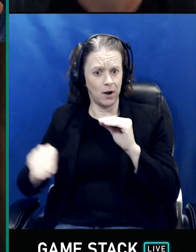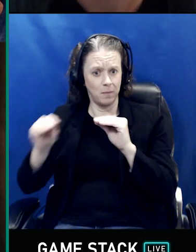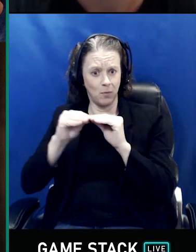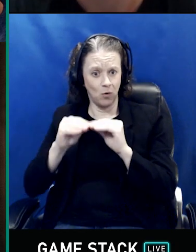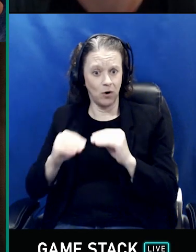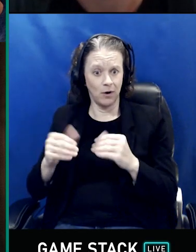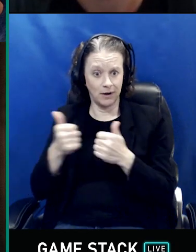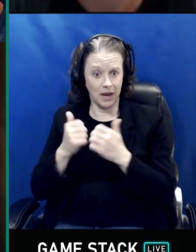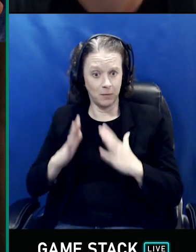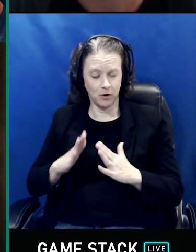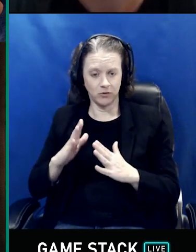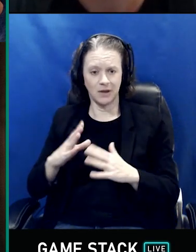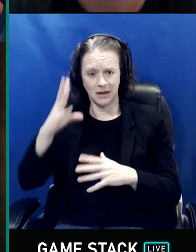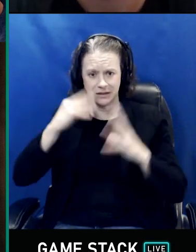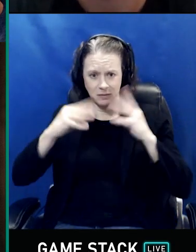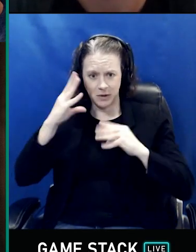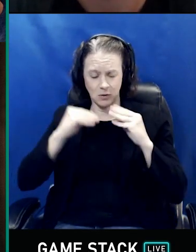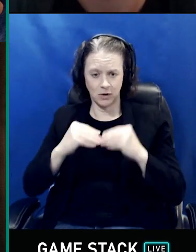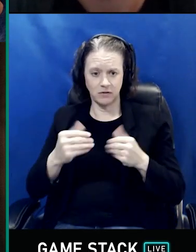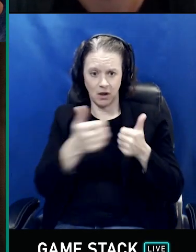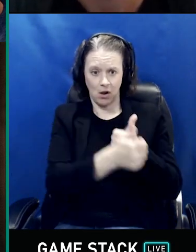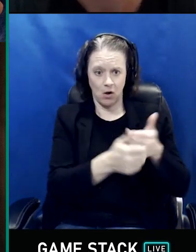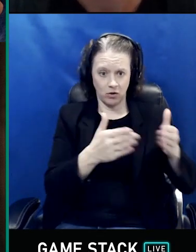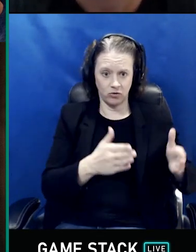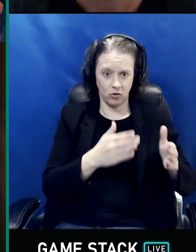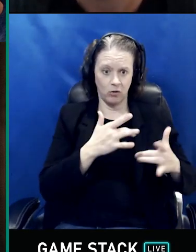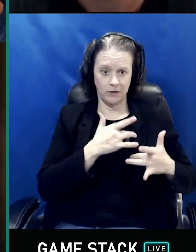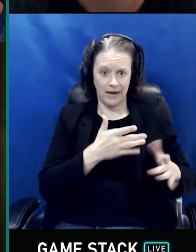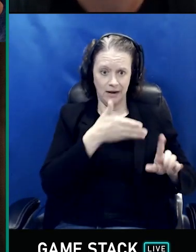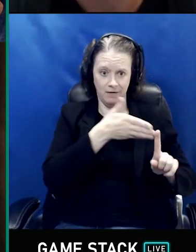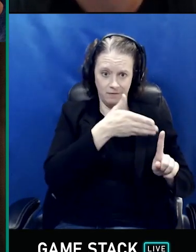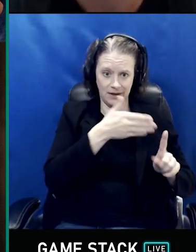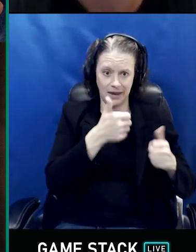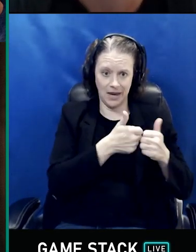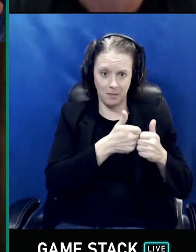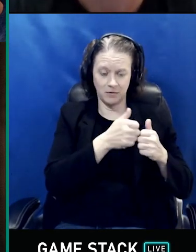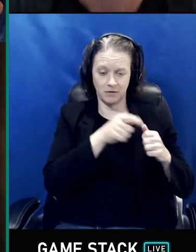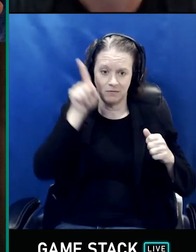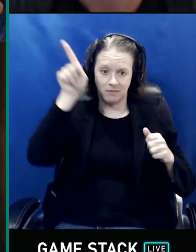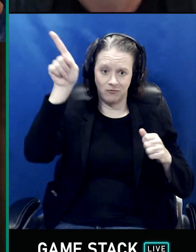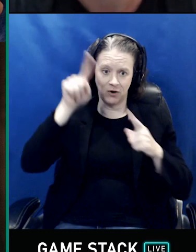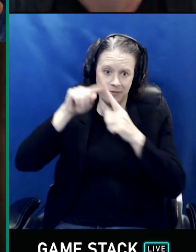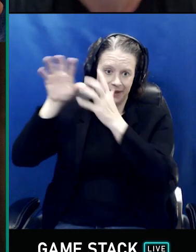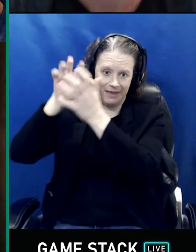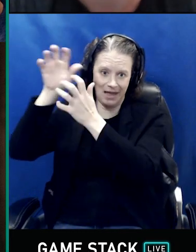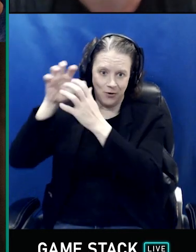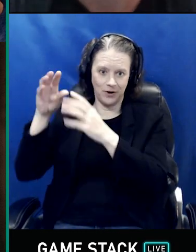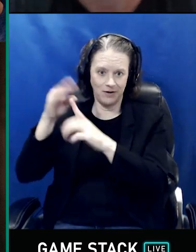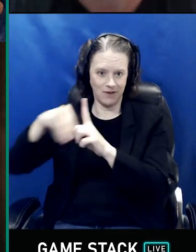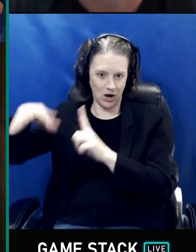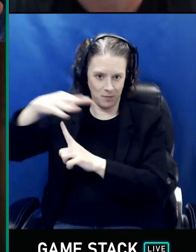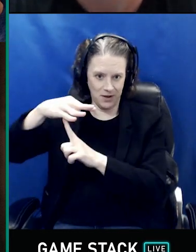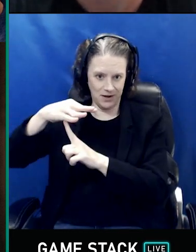console native games from a cloud environment. And cloud optimization is the way to ensure that these gamers are having